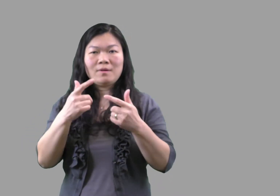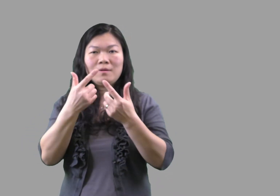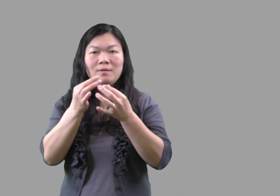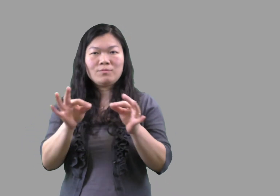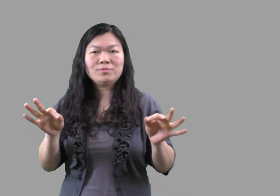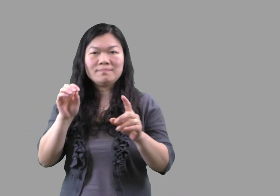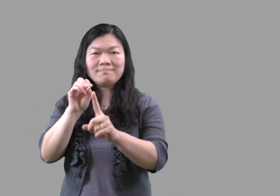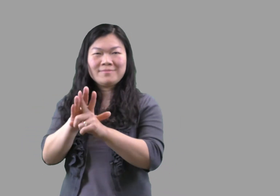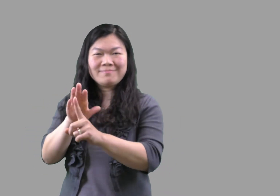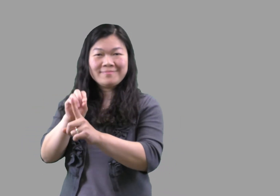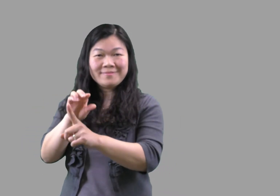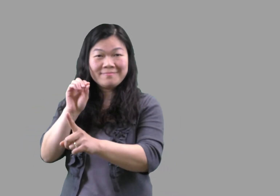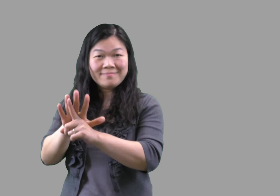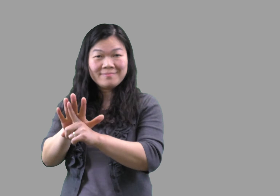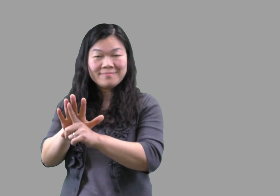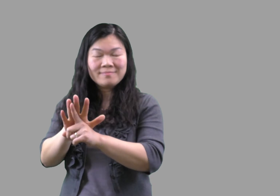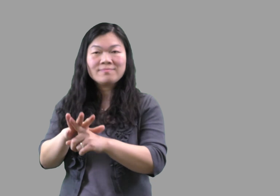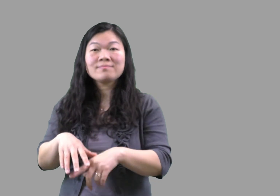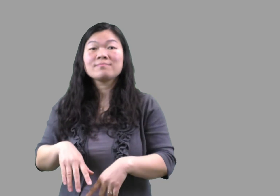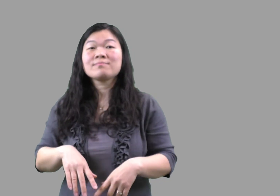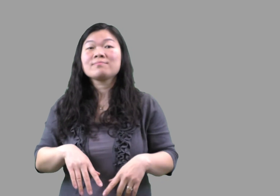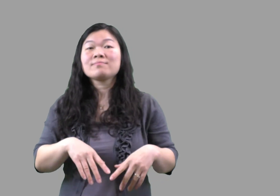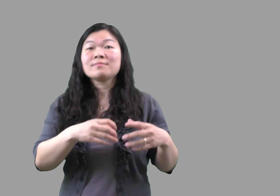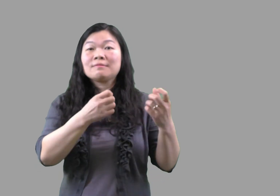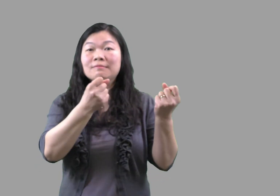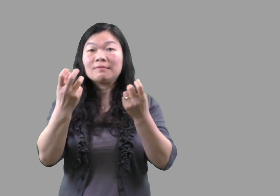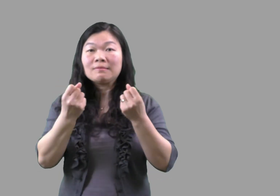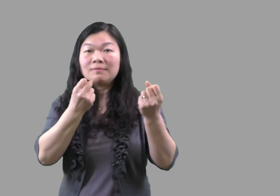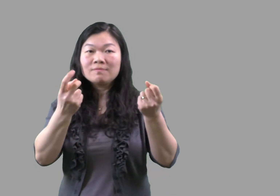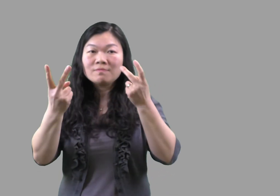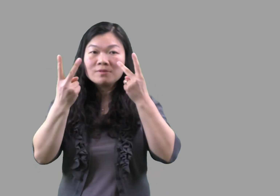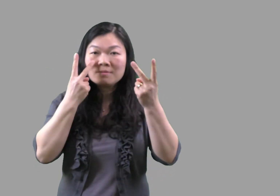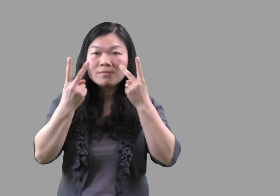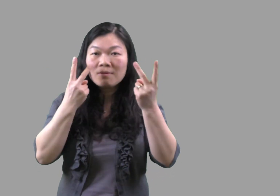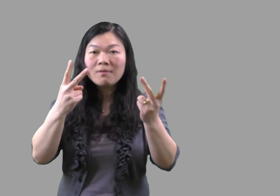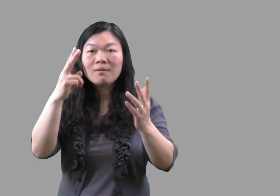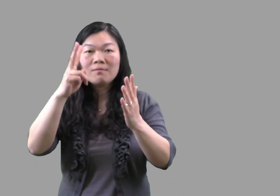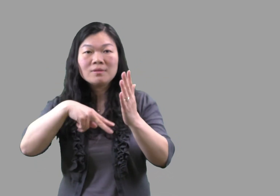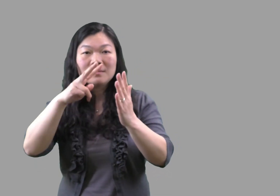They need language exposure, sign language, and visuals.